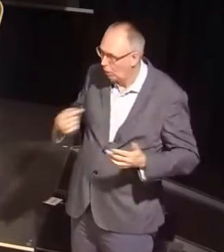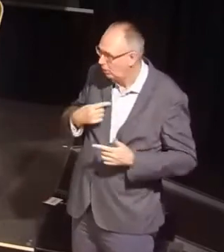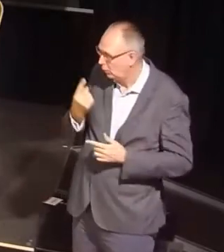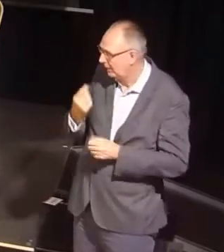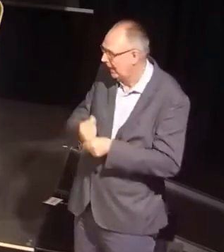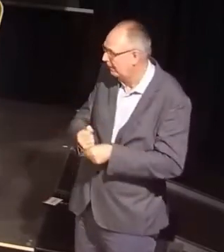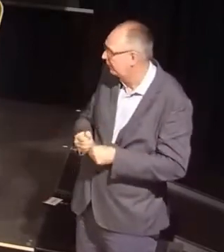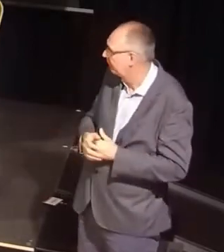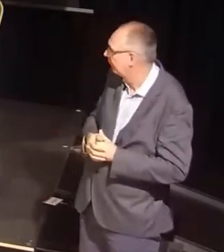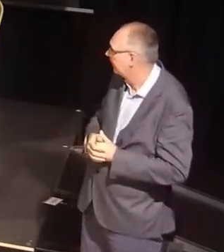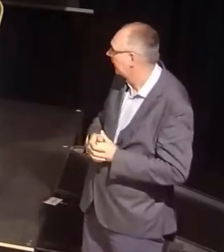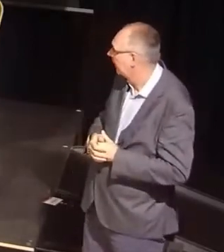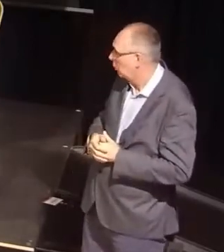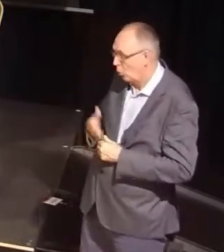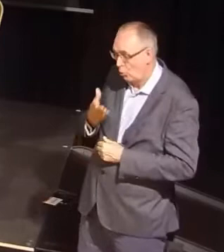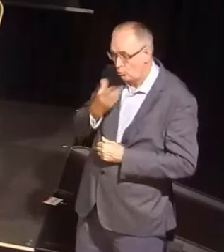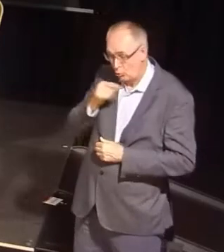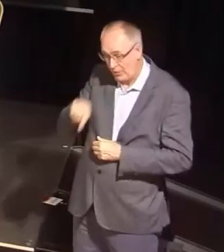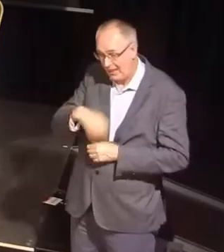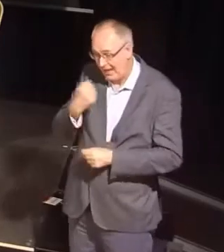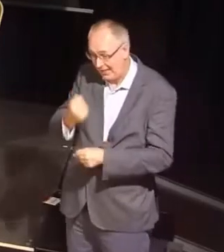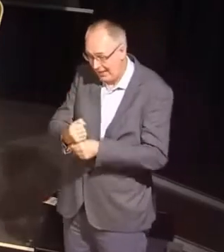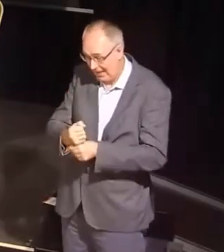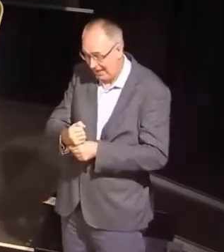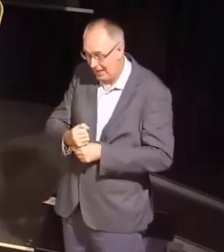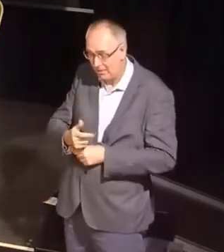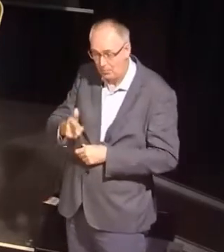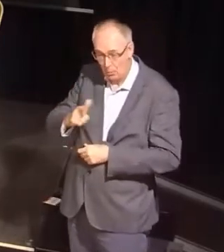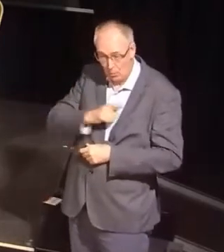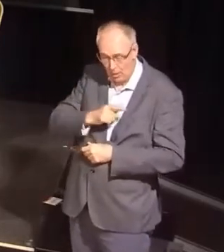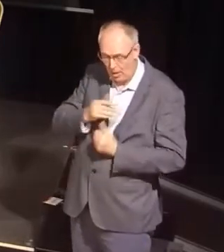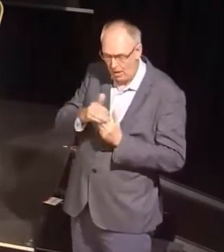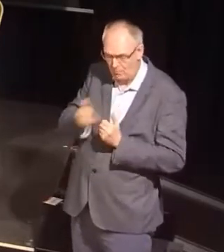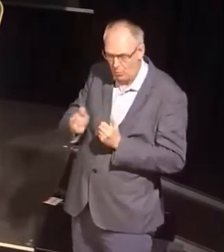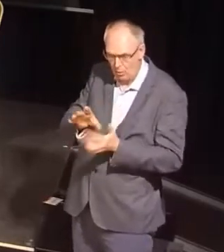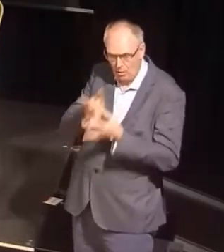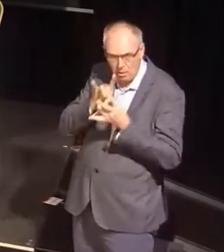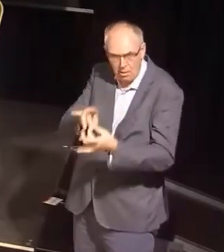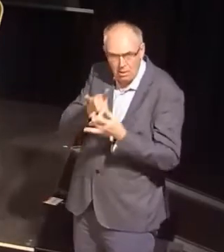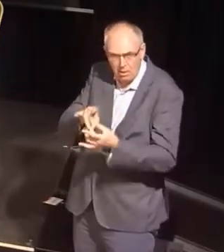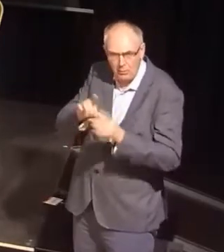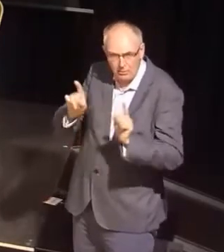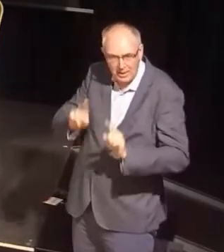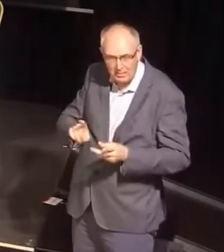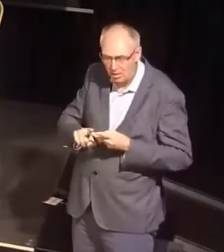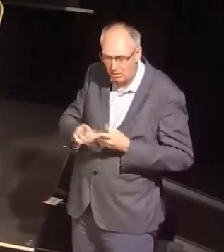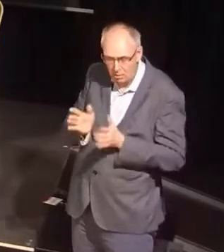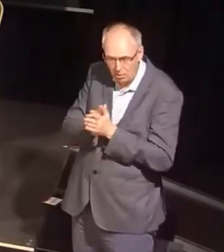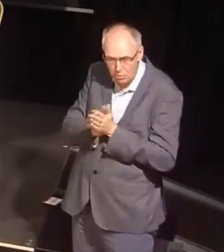We use the game because it just increases the engagement and motivation as well as help to measure fatigue.